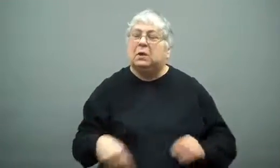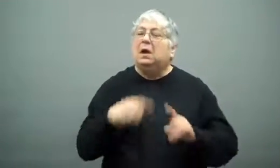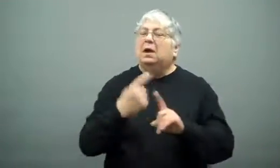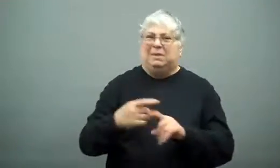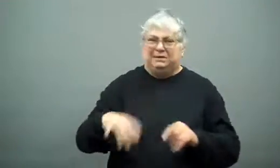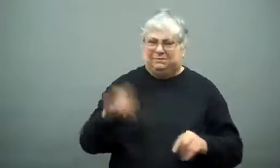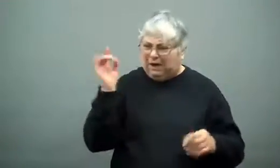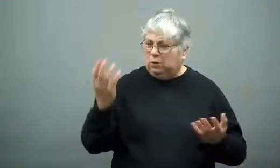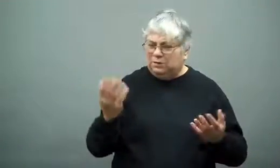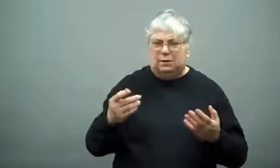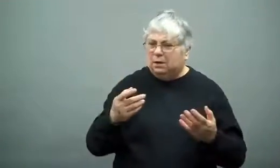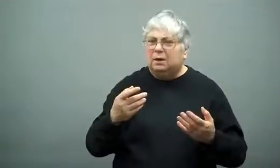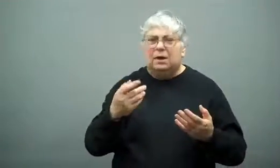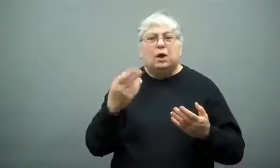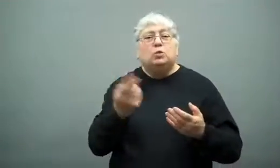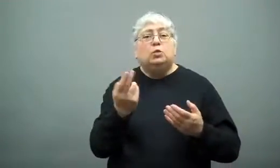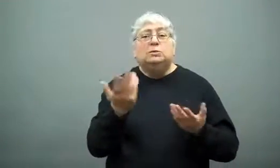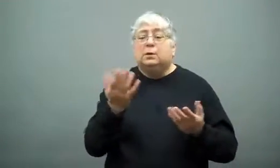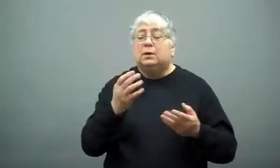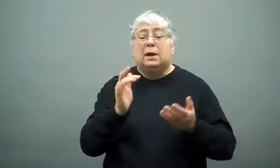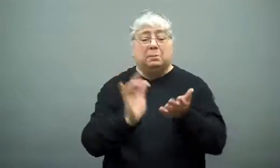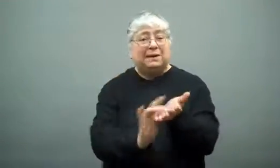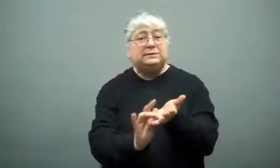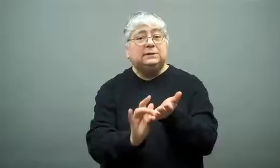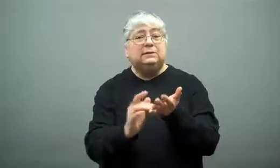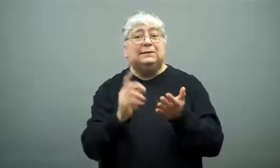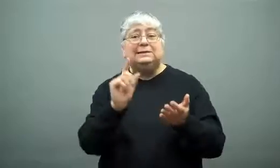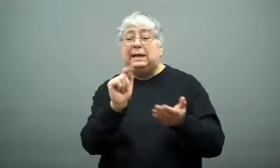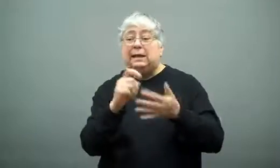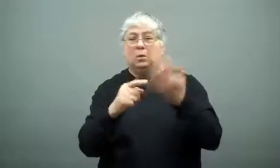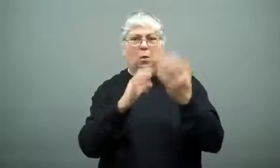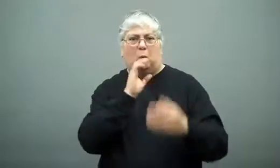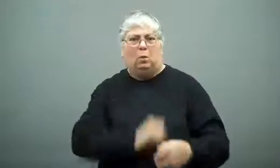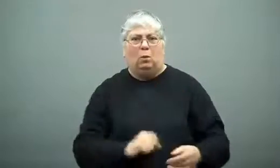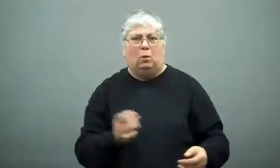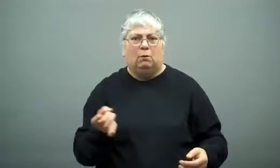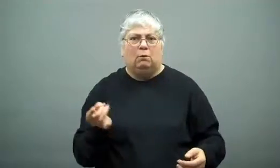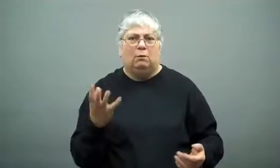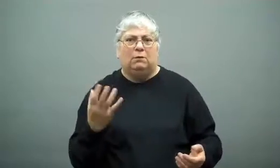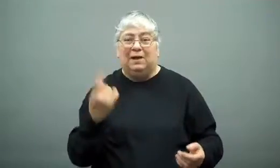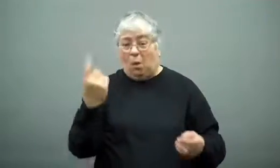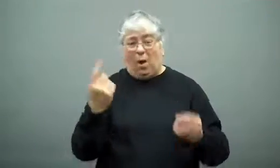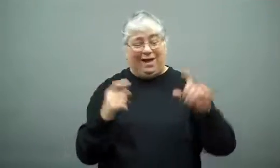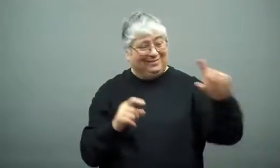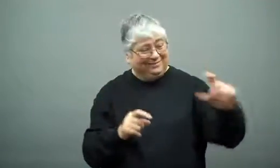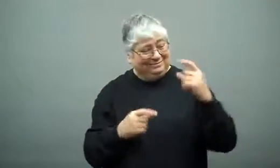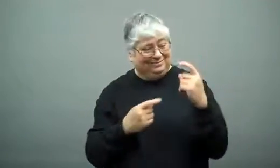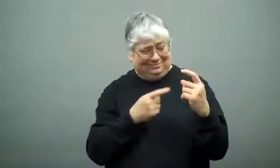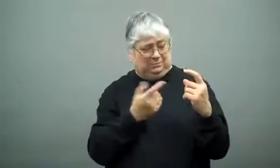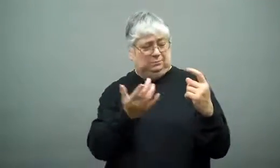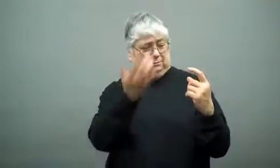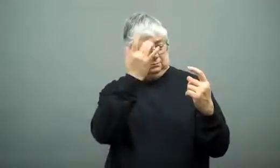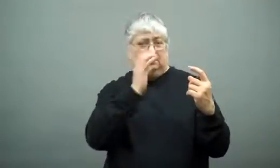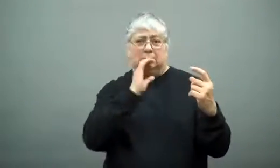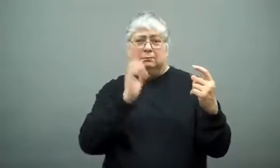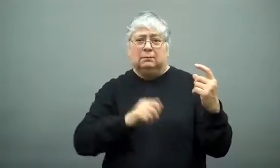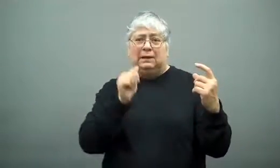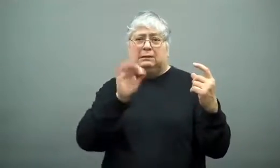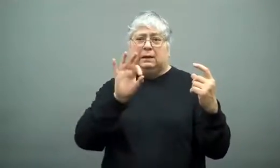Outdated medications were used, as well.